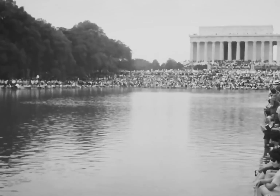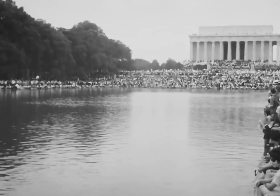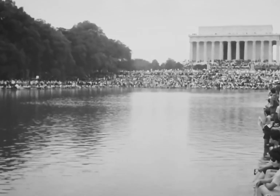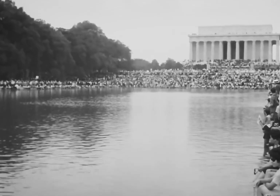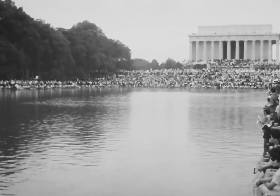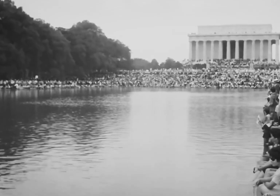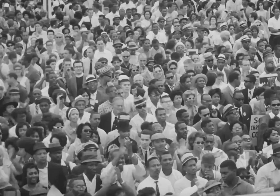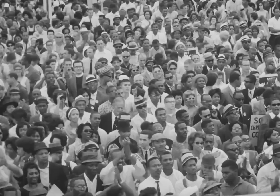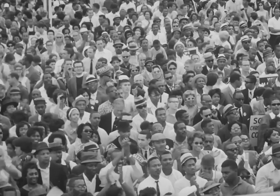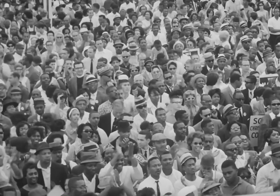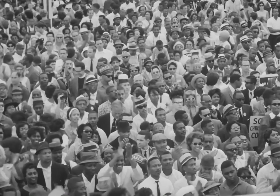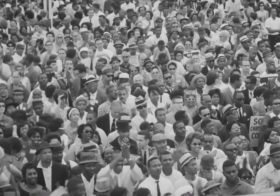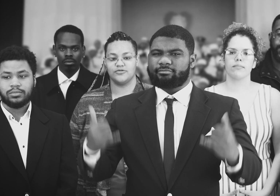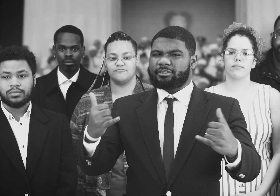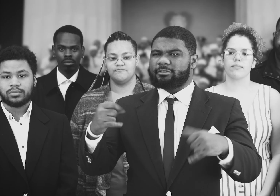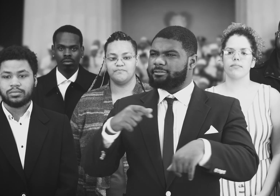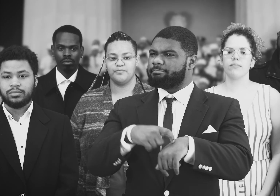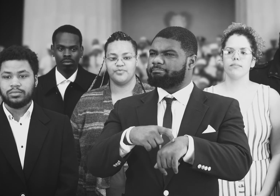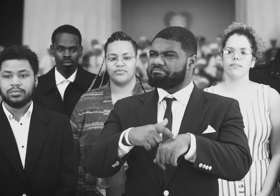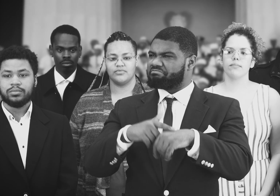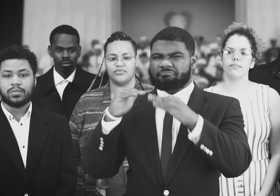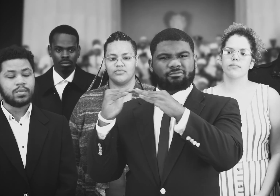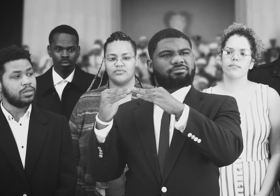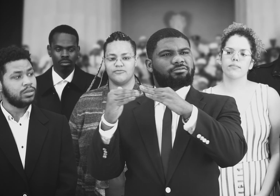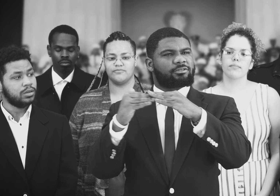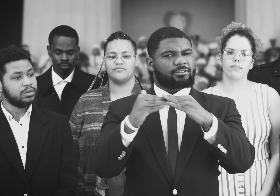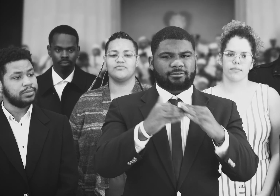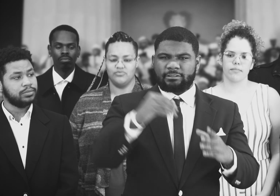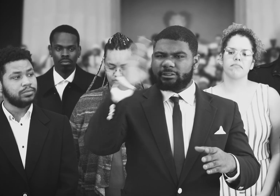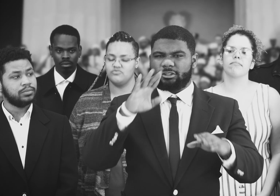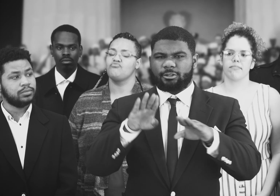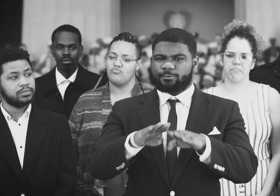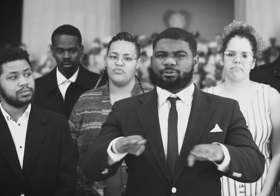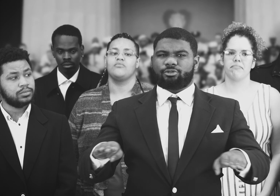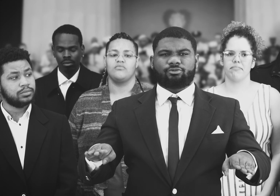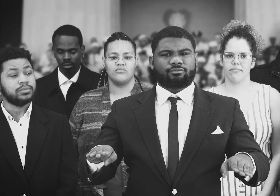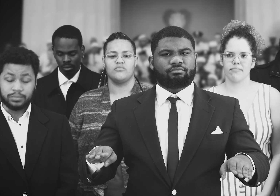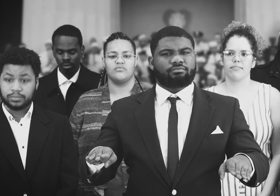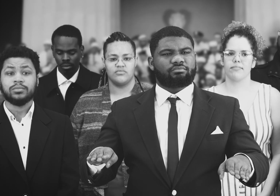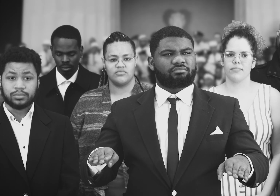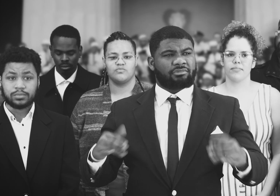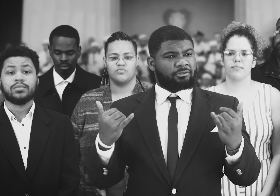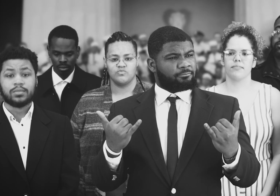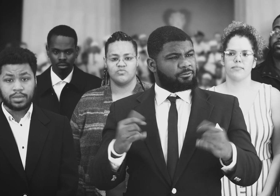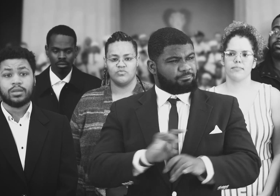Now is the time to lift our nation from the quicksands of racial injustice to the solid rock of brotherhood. Now is the time to make justice a reality for all of God's children.